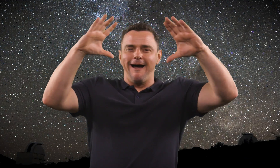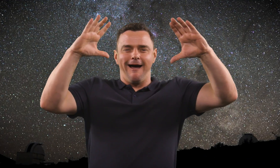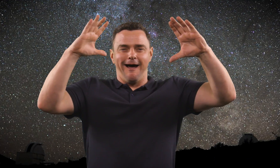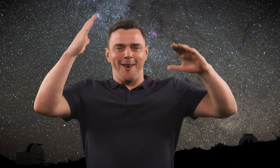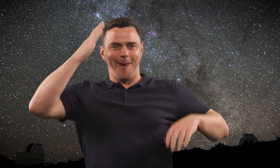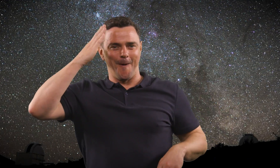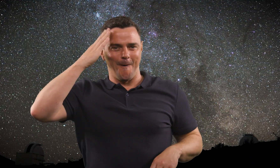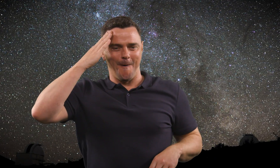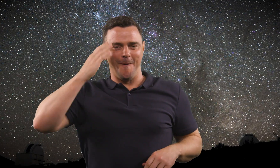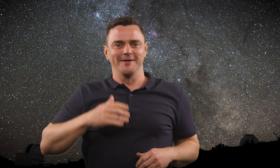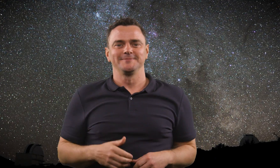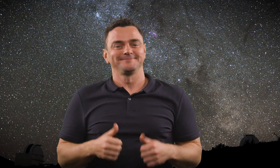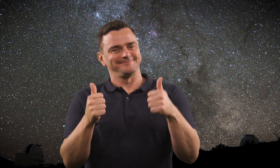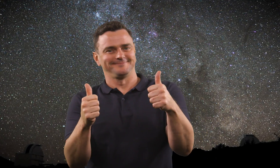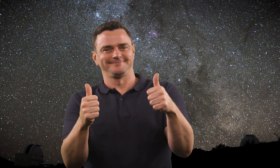And now I hope you all know too.